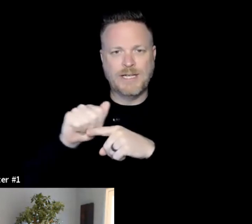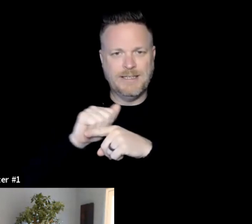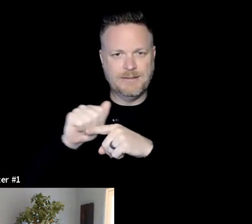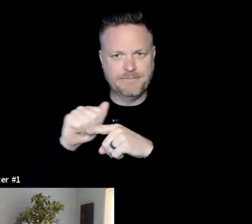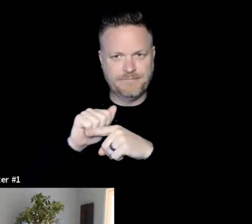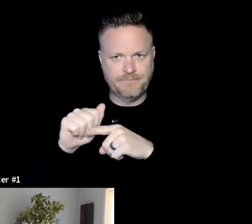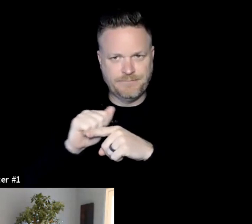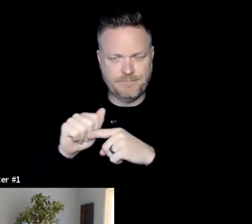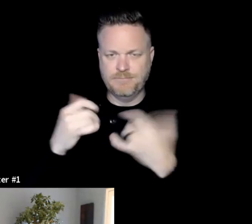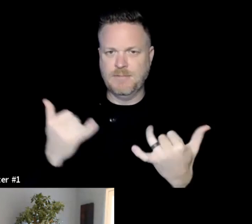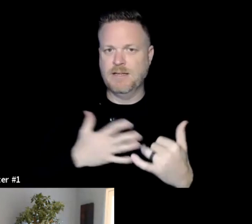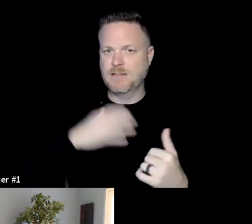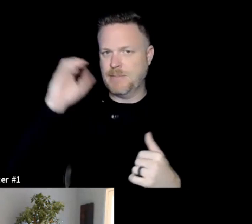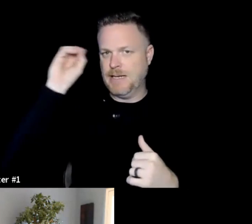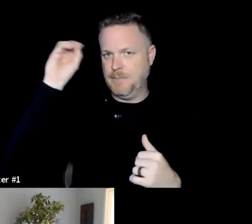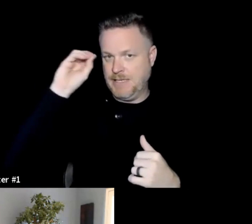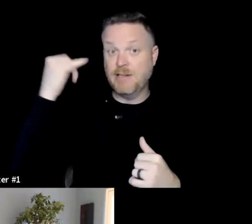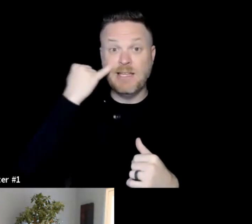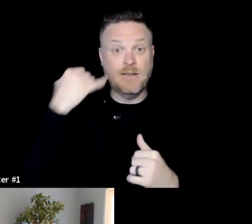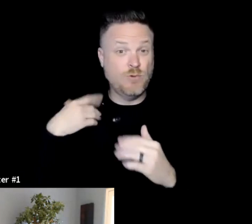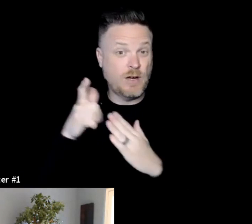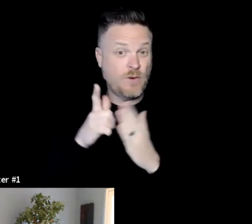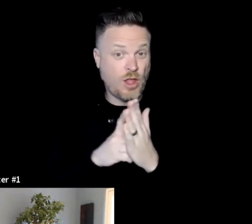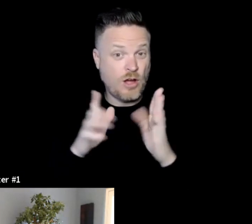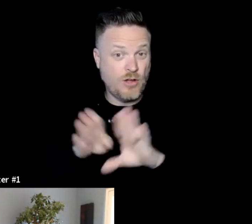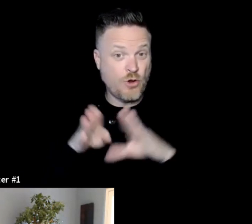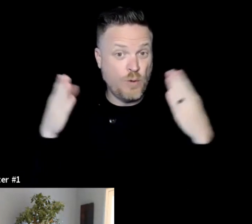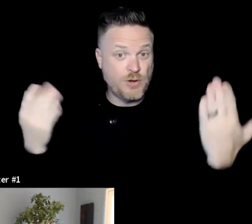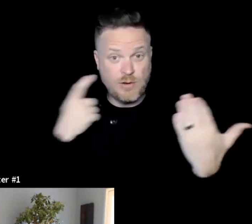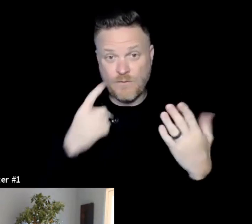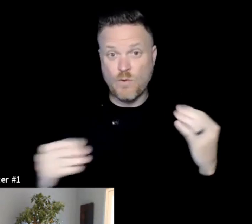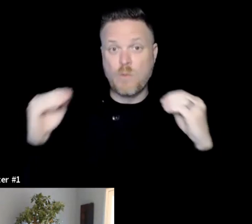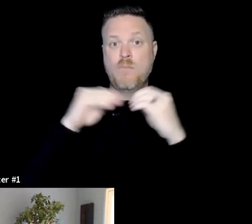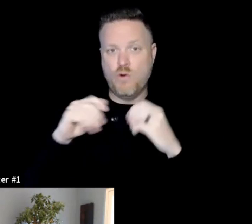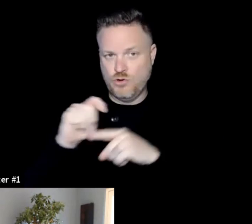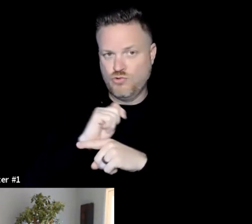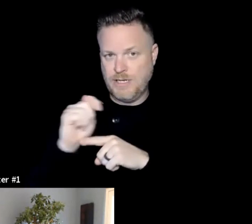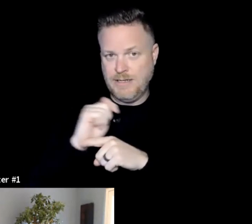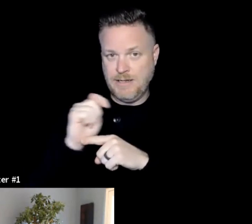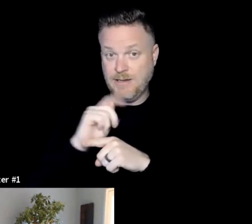It is my opinion that having a law opens the door for more training. It is mandated at that point.